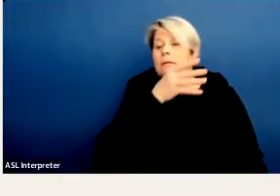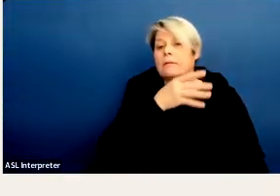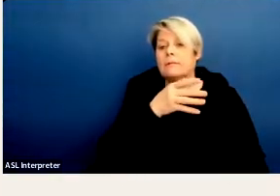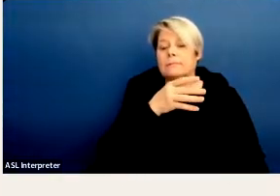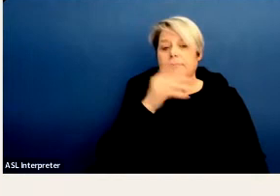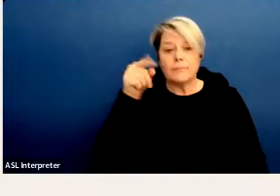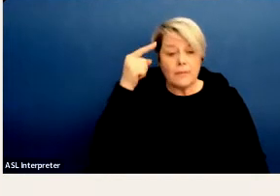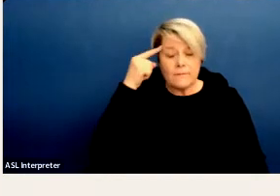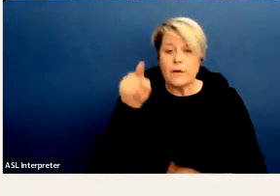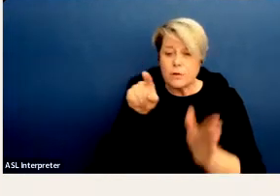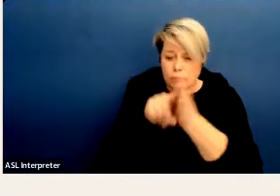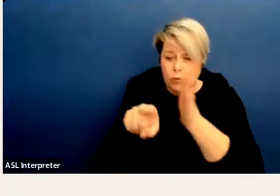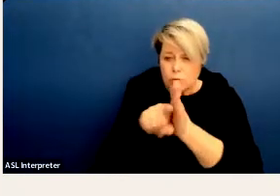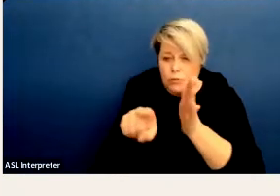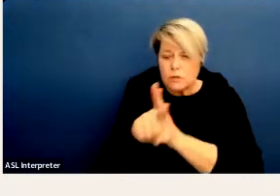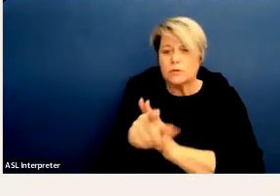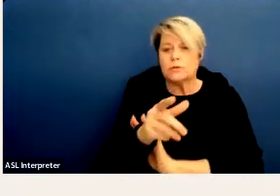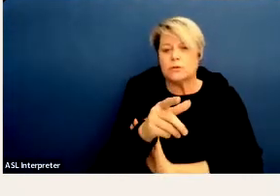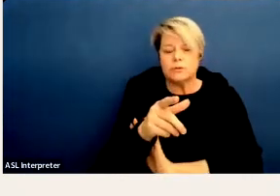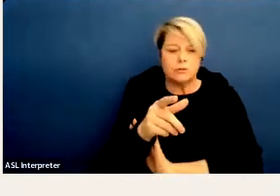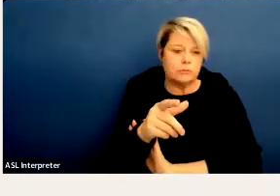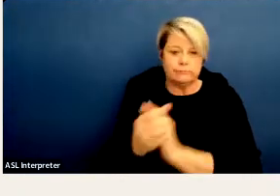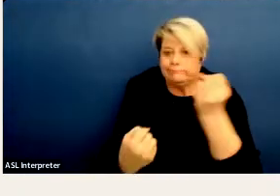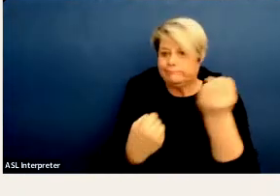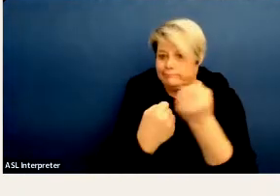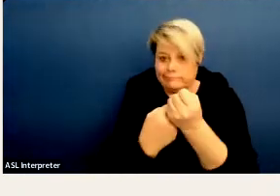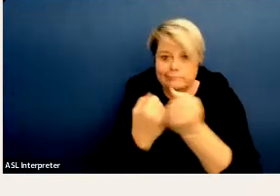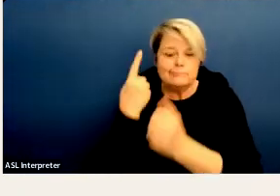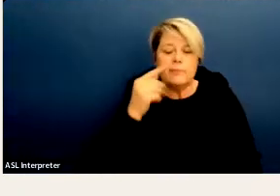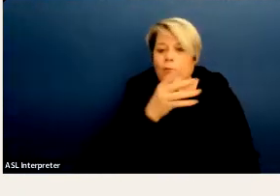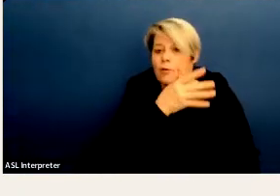the federal government research program that are